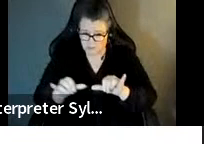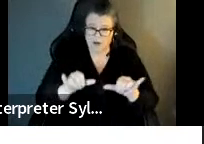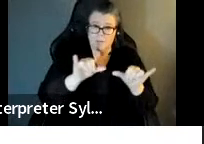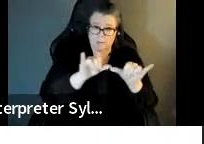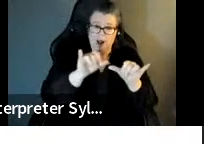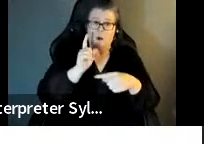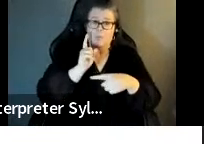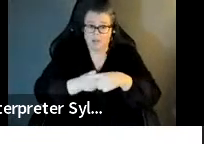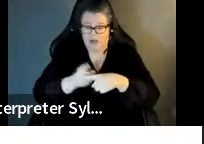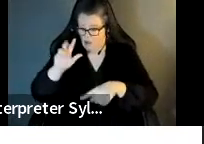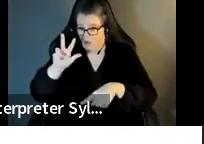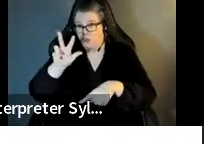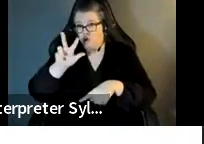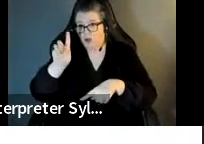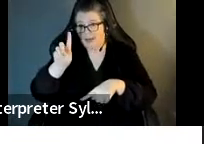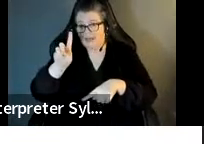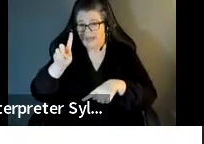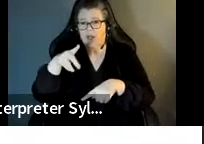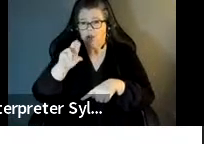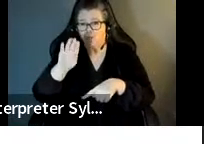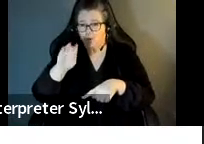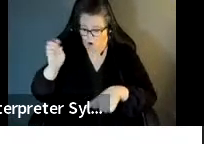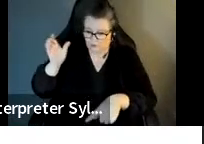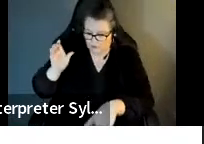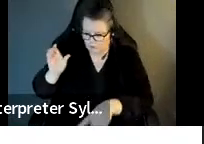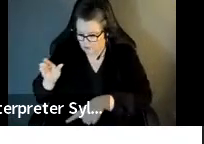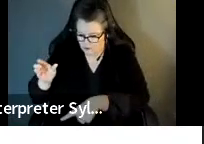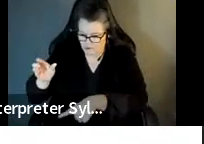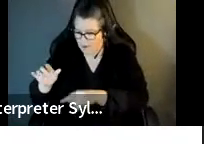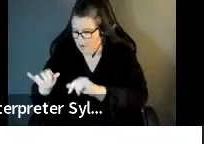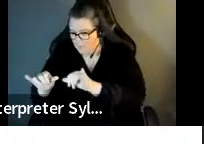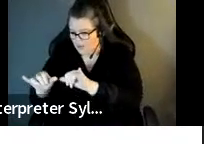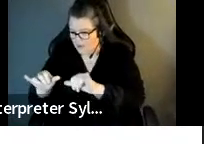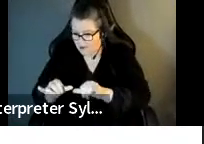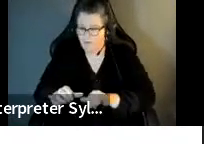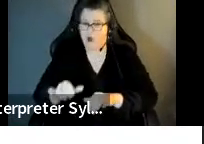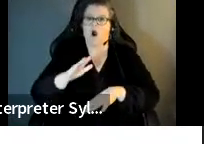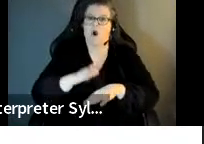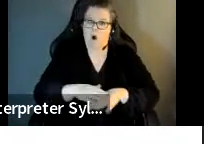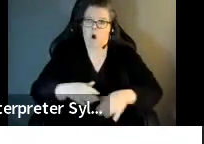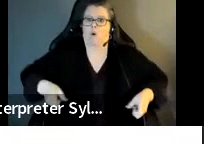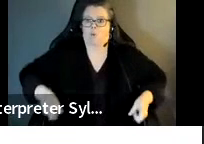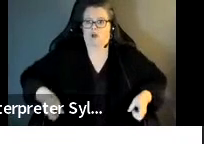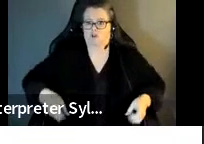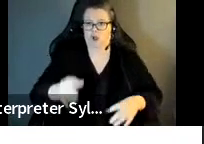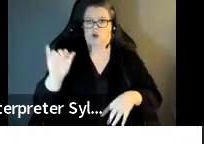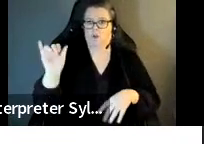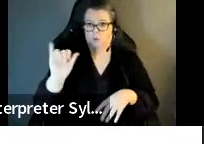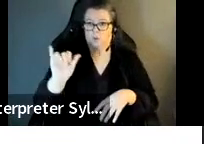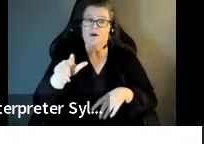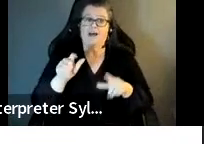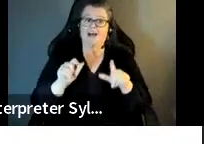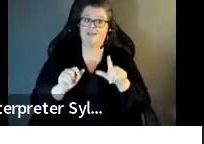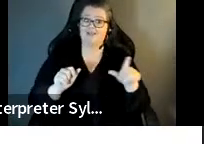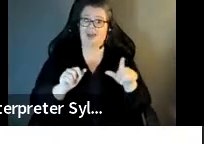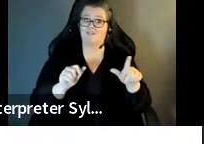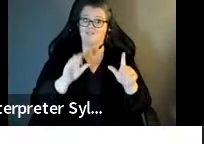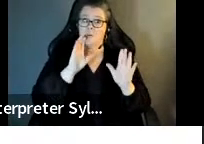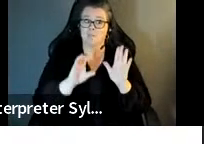The image on the left is showing you an example of how we were measuring dimensions on the body of different wheelchair occupants.